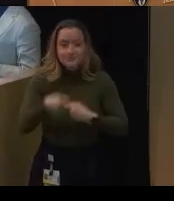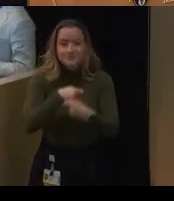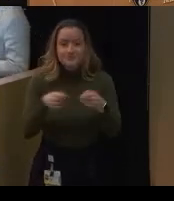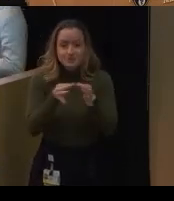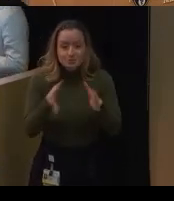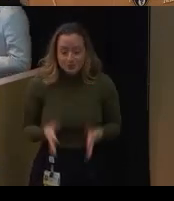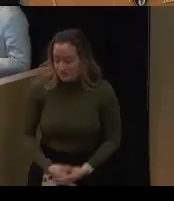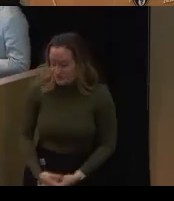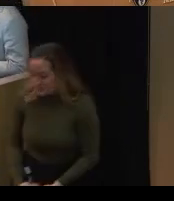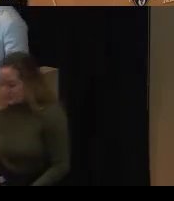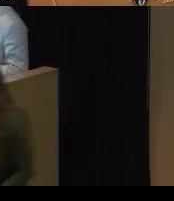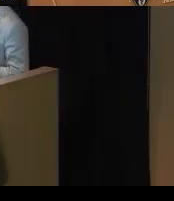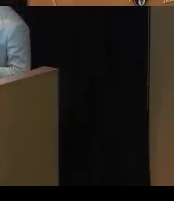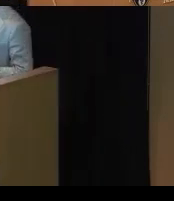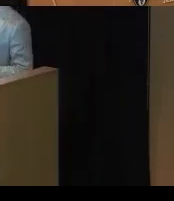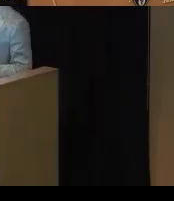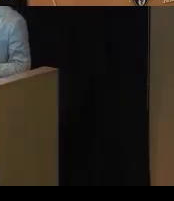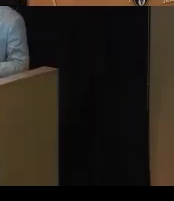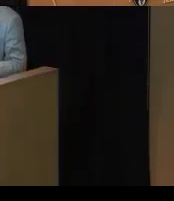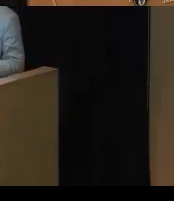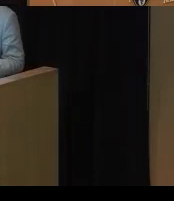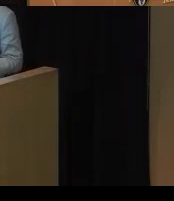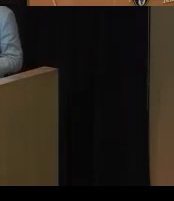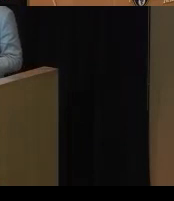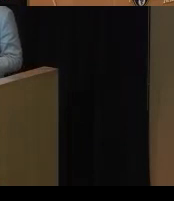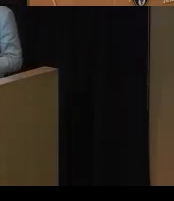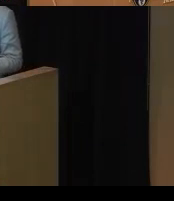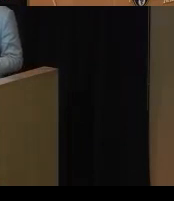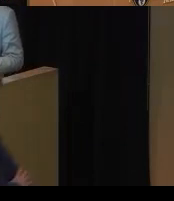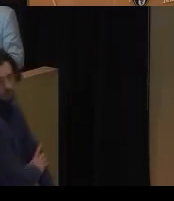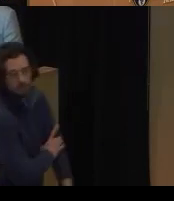the other reason we decided to Target the dbj is because there's more and more evidence